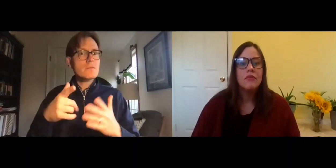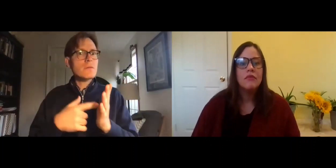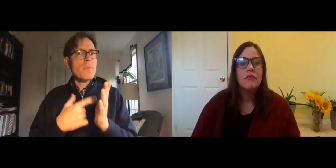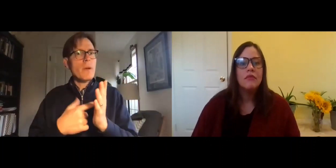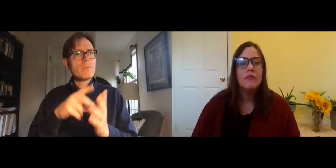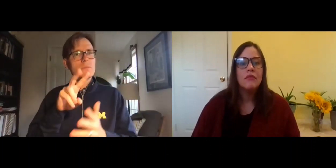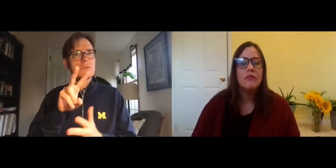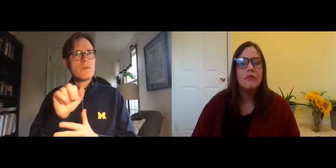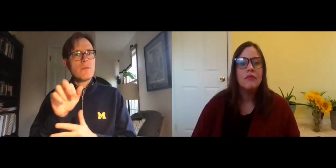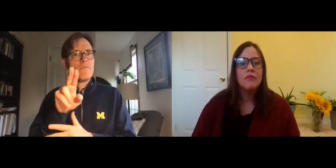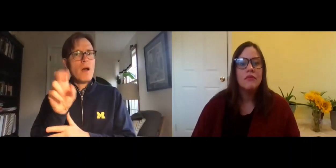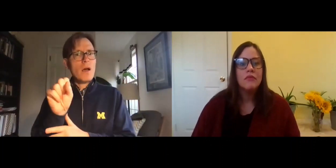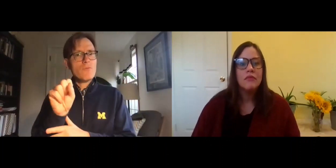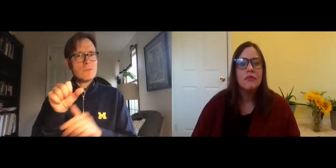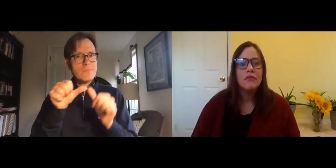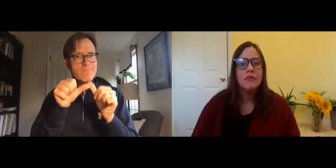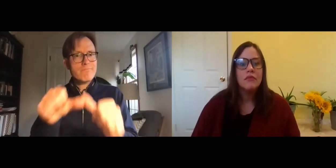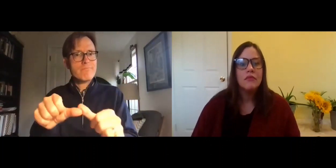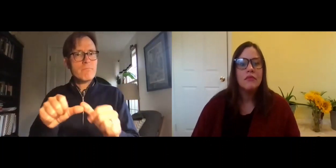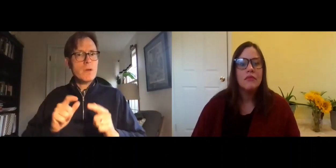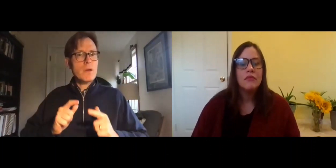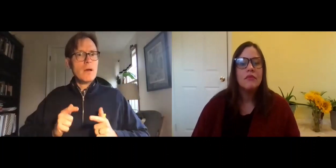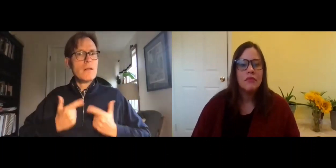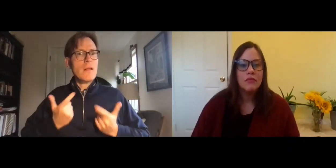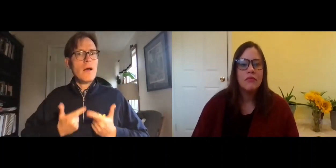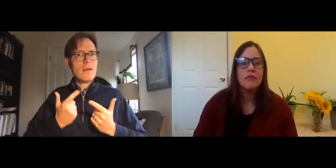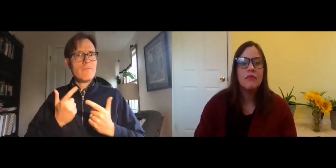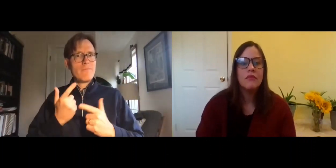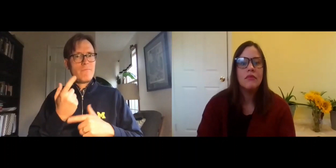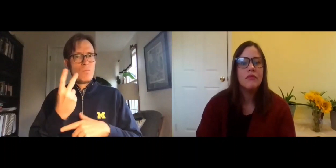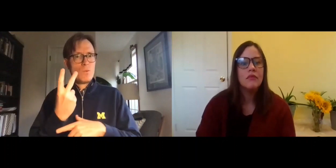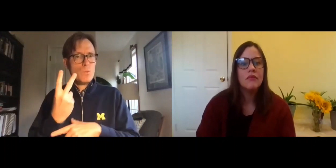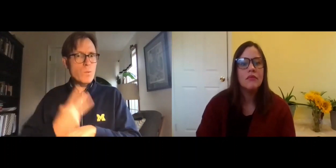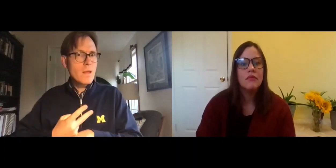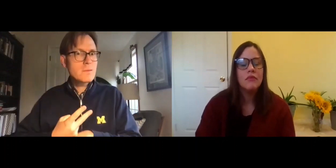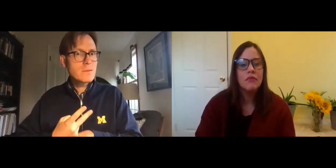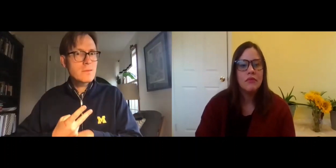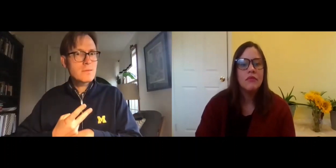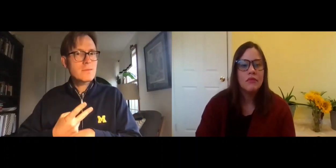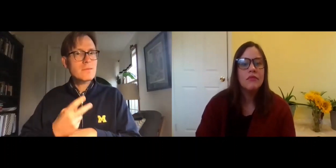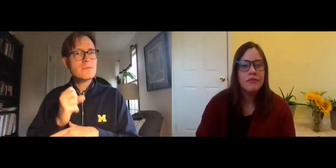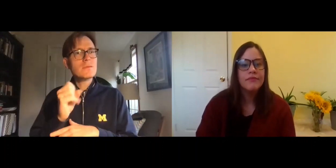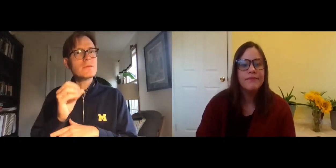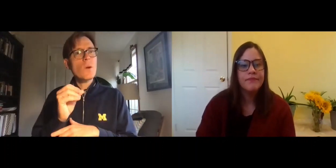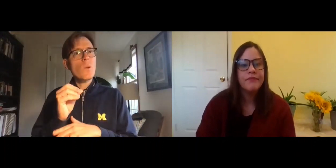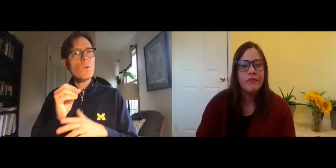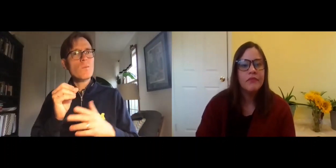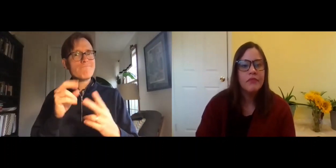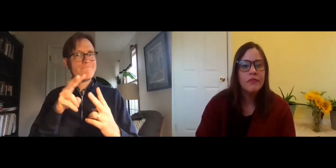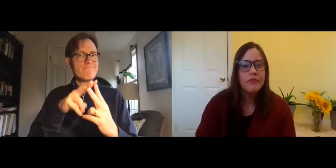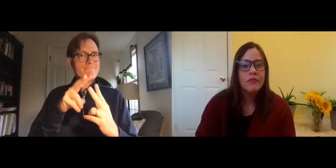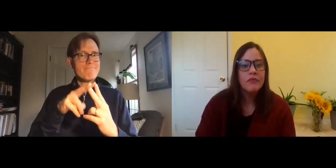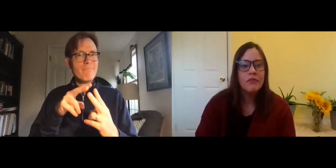Then, if you touch a different surface, that virus can still be alive there for up to two